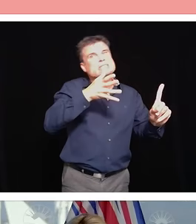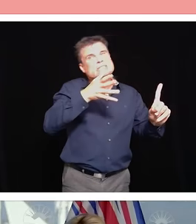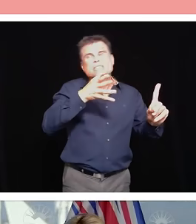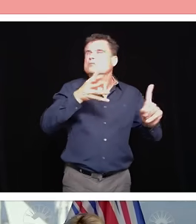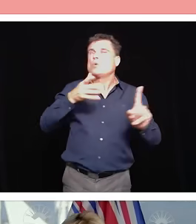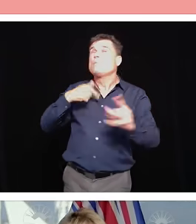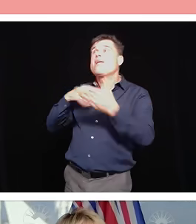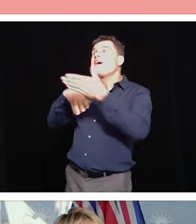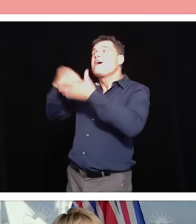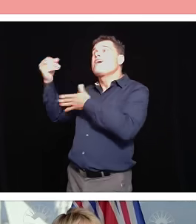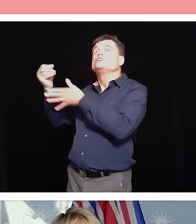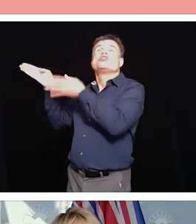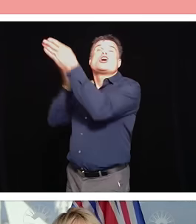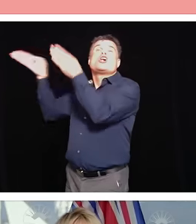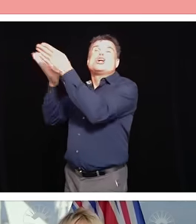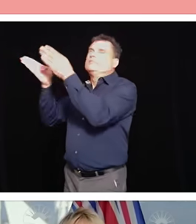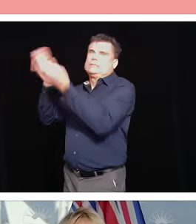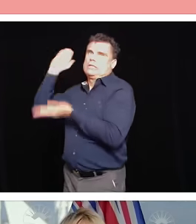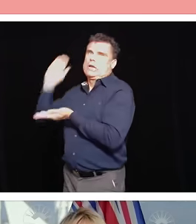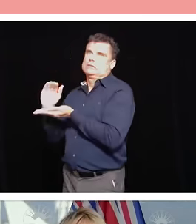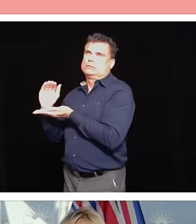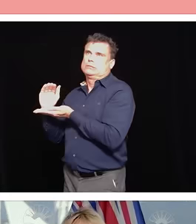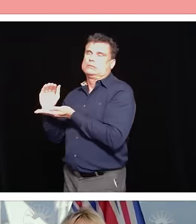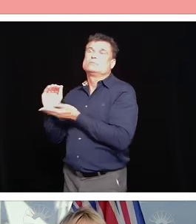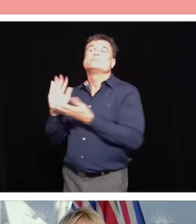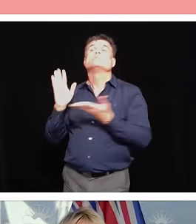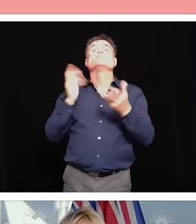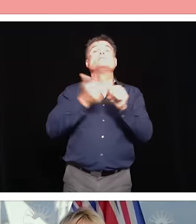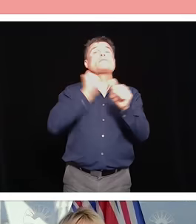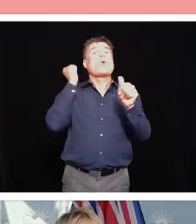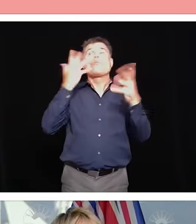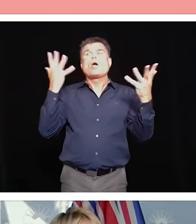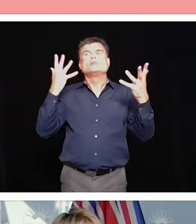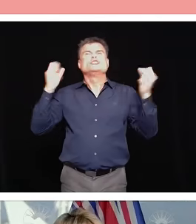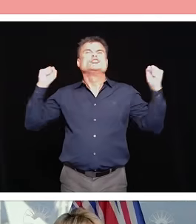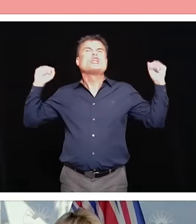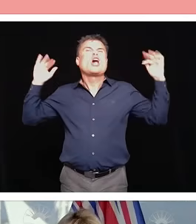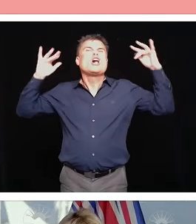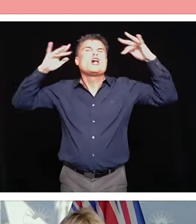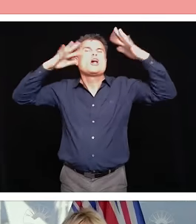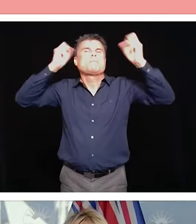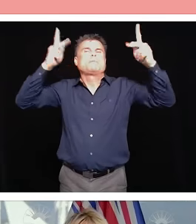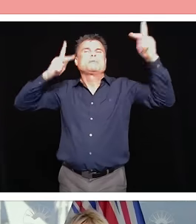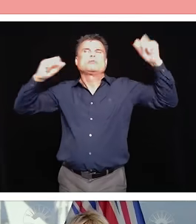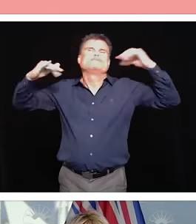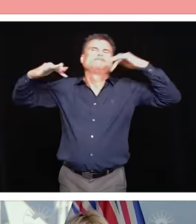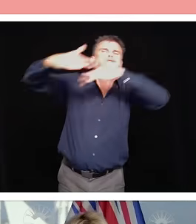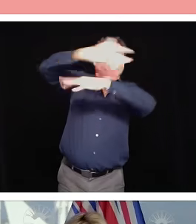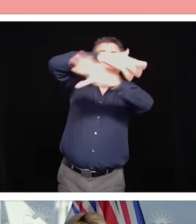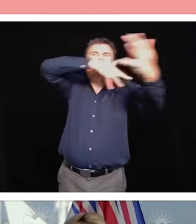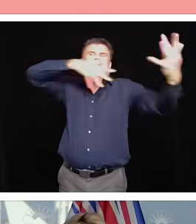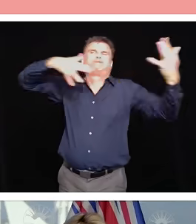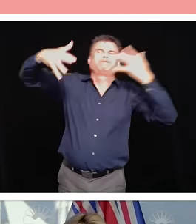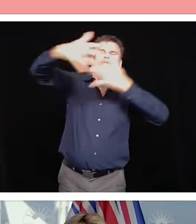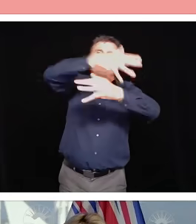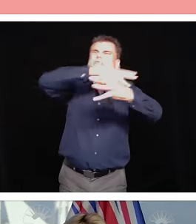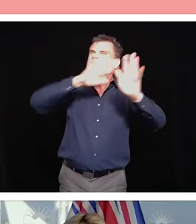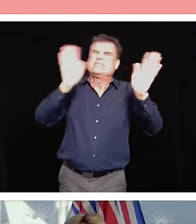I percent positivity. So for every 100 test done two of them are positive. So that is also reassuring.